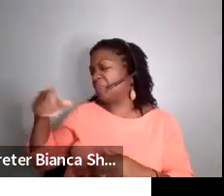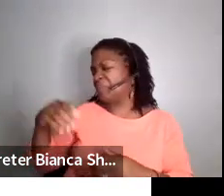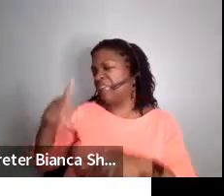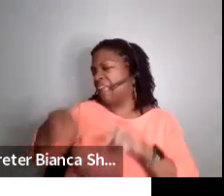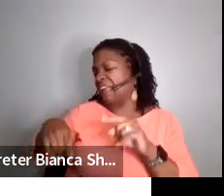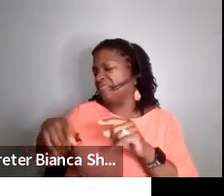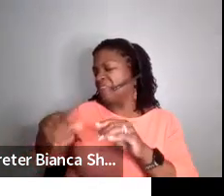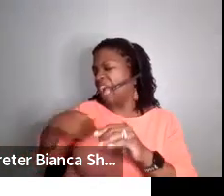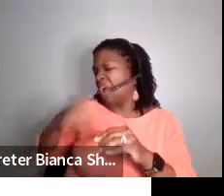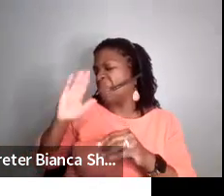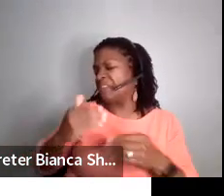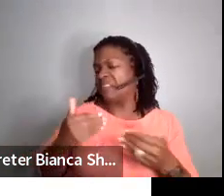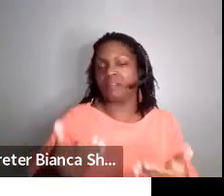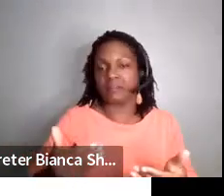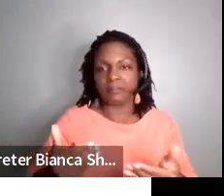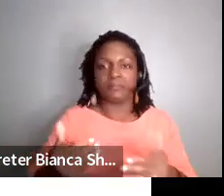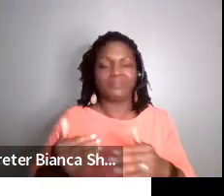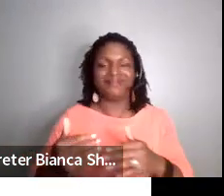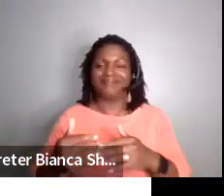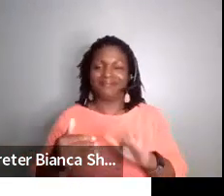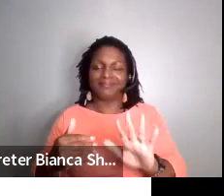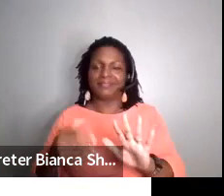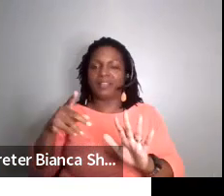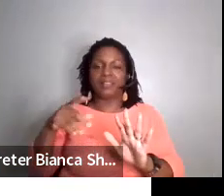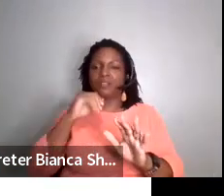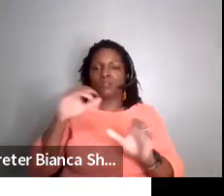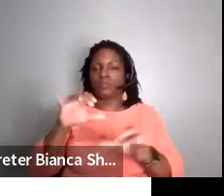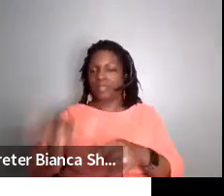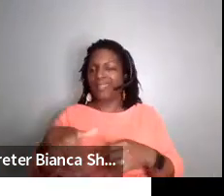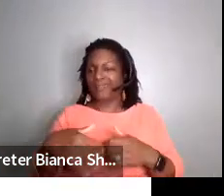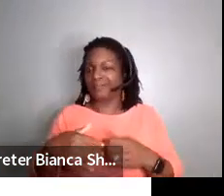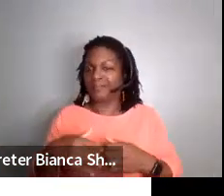I disability assess our own mindset and attitudes.